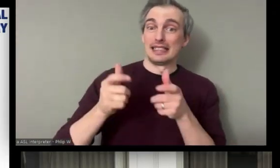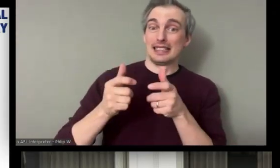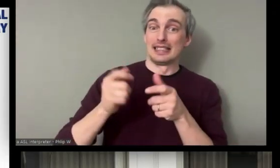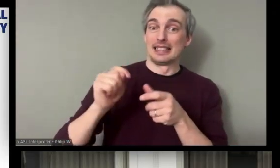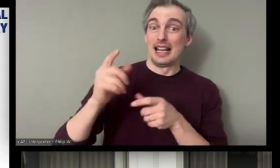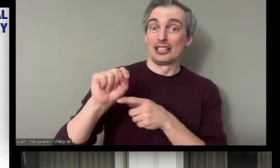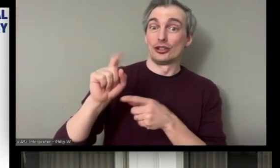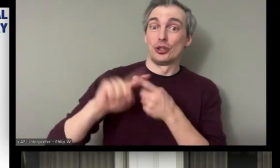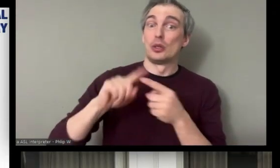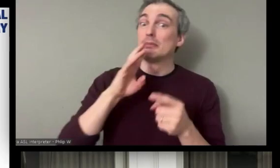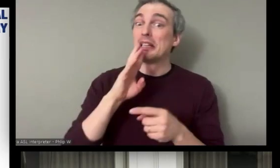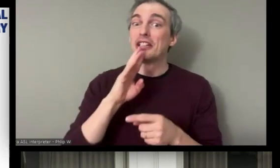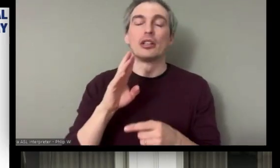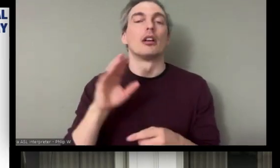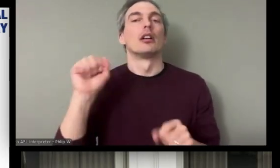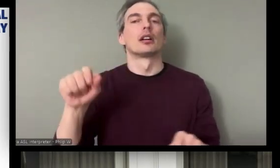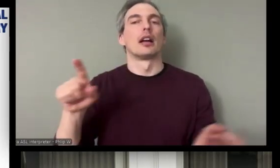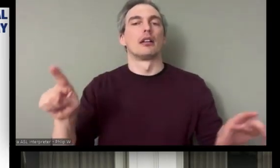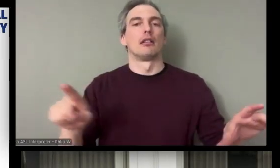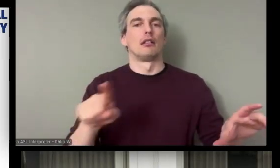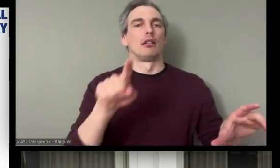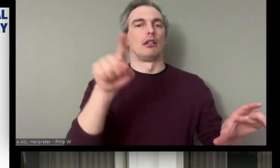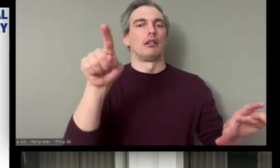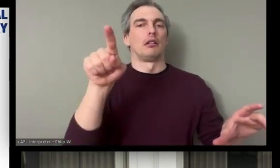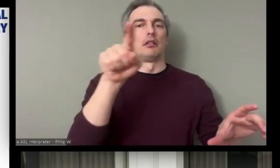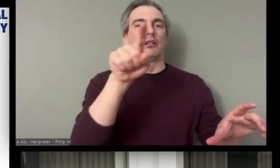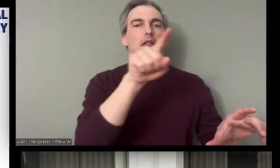It's not necessarily the nicest interface to enter the experience.